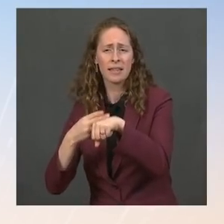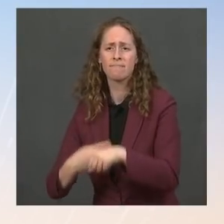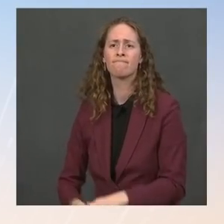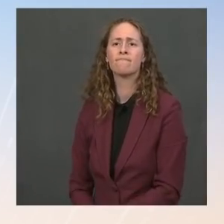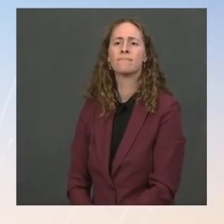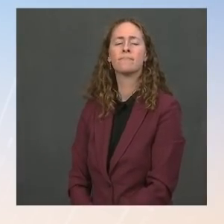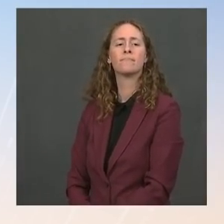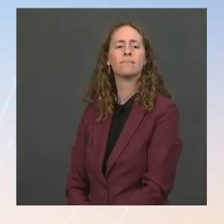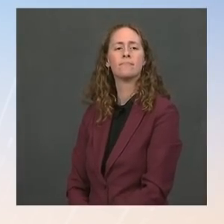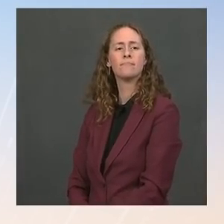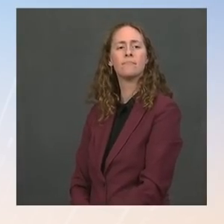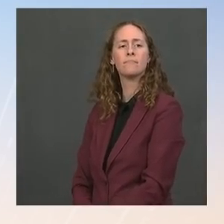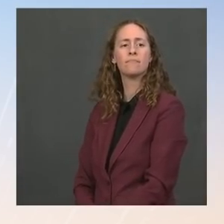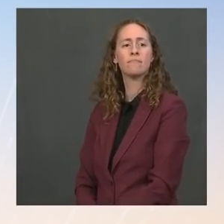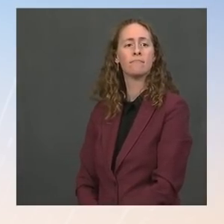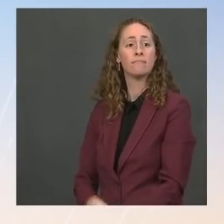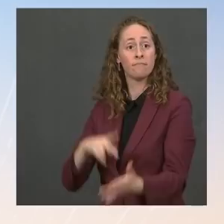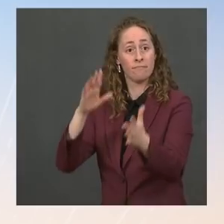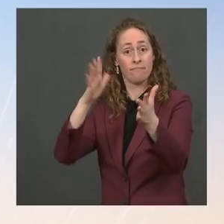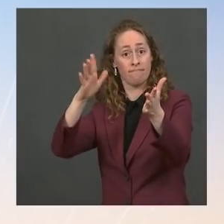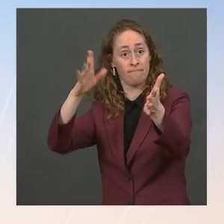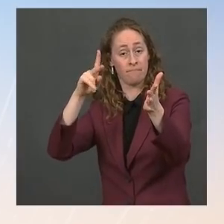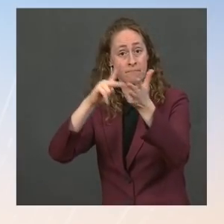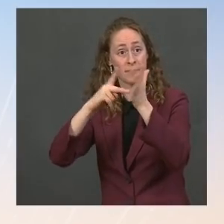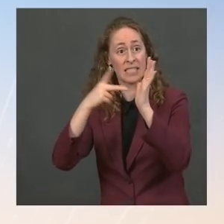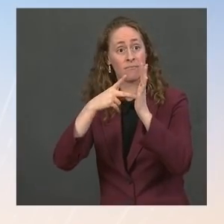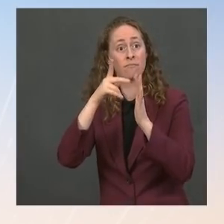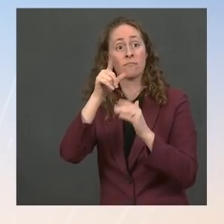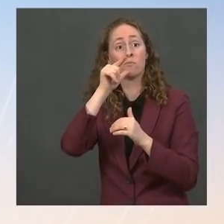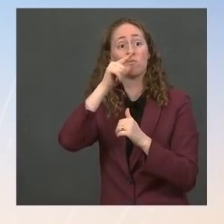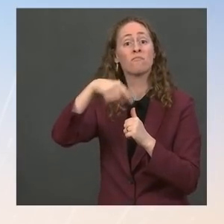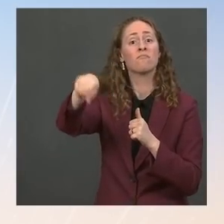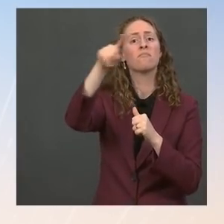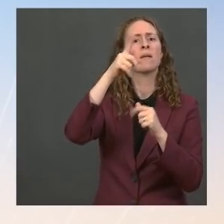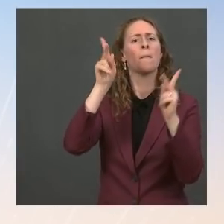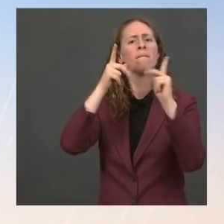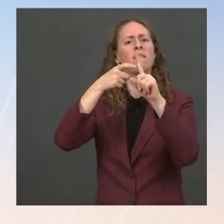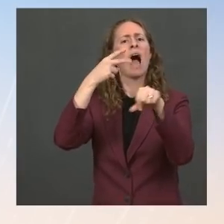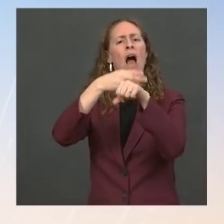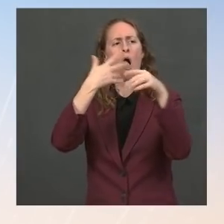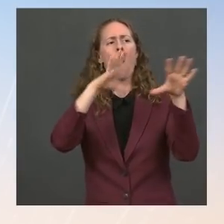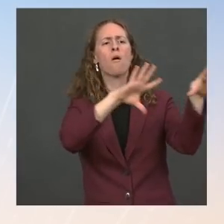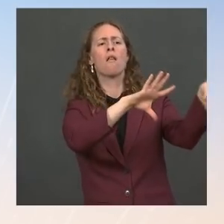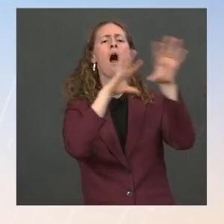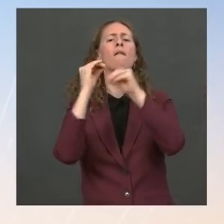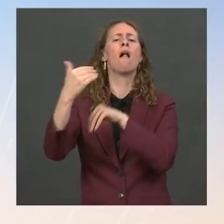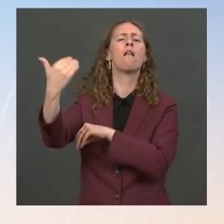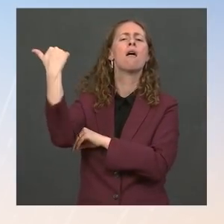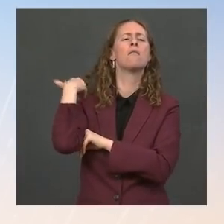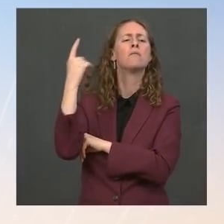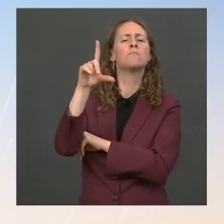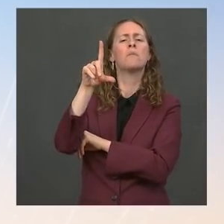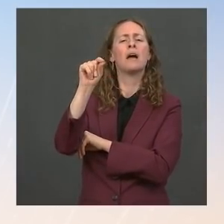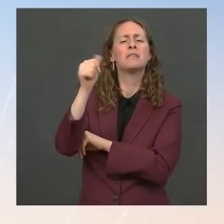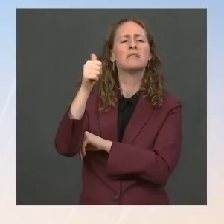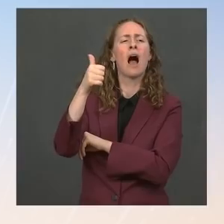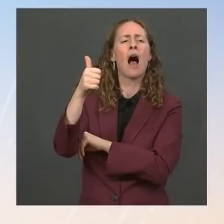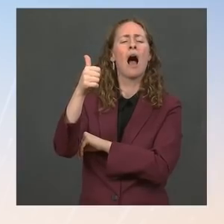the Haitians that left in 2010 and traveled to South America and are now trying to travel here -- or the ones who left after this earthquake --